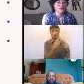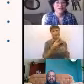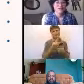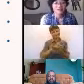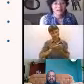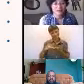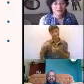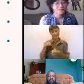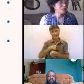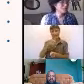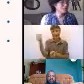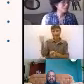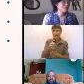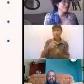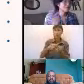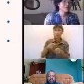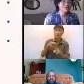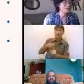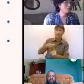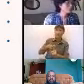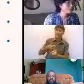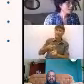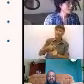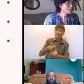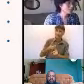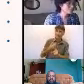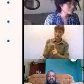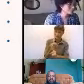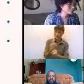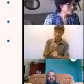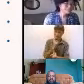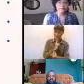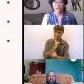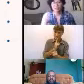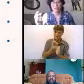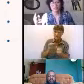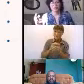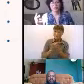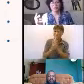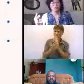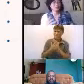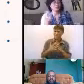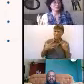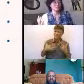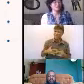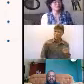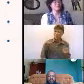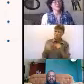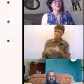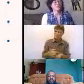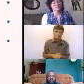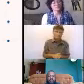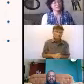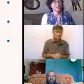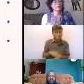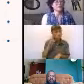I'll just take you through it really quickly, a person, a marginalized person, an equity-seeking